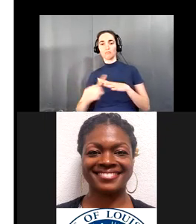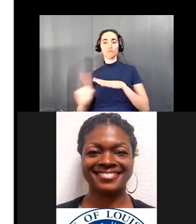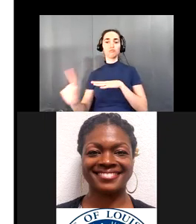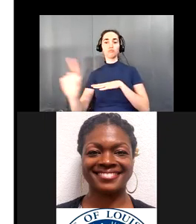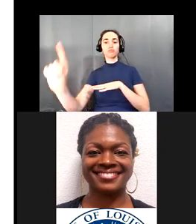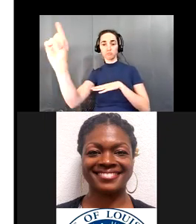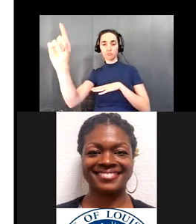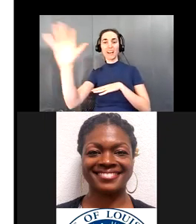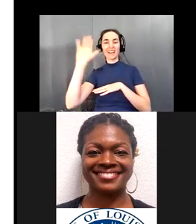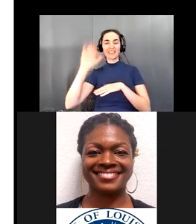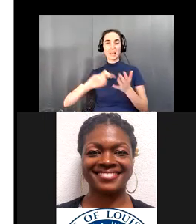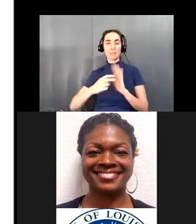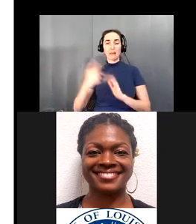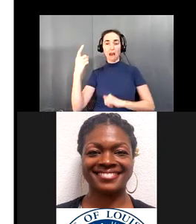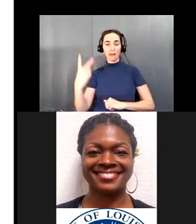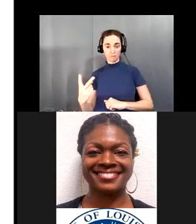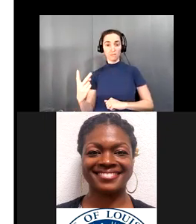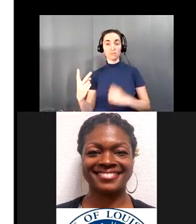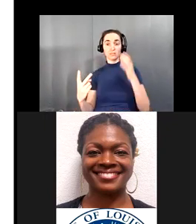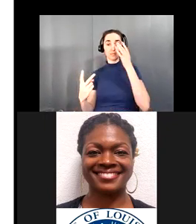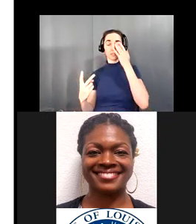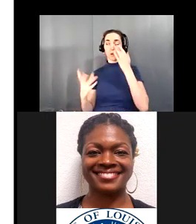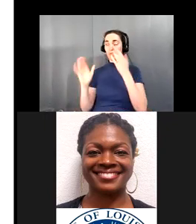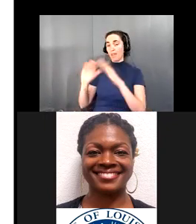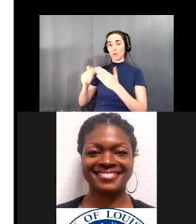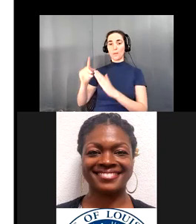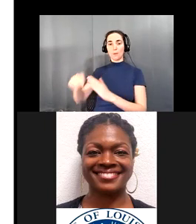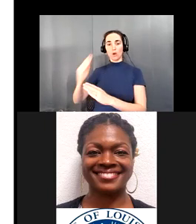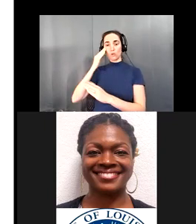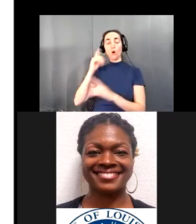16:13:35 So it's very important for that community to know but it happens and other developmental